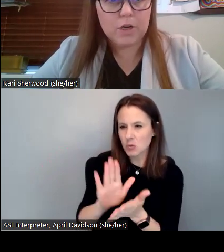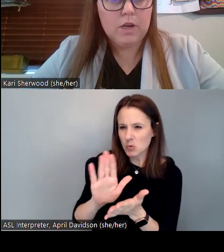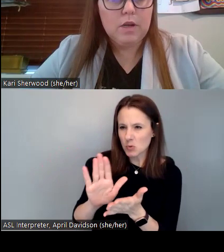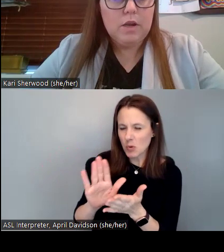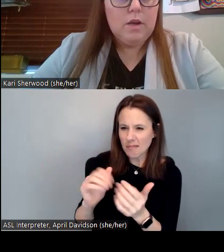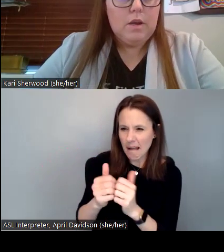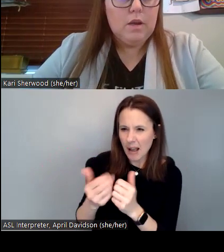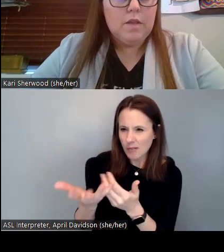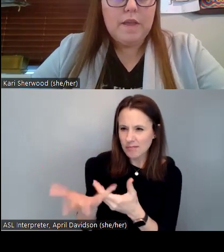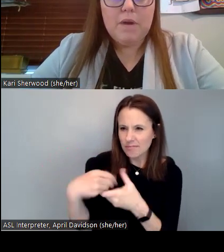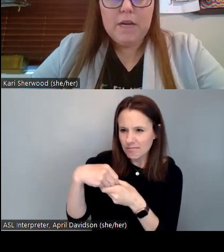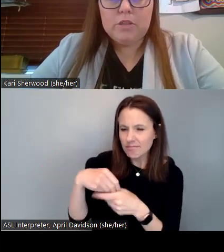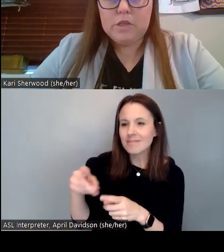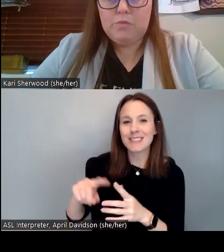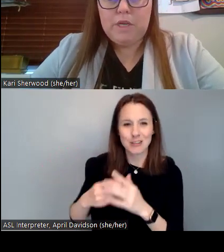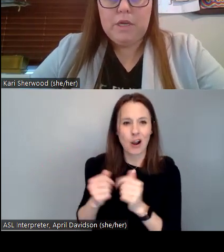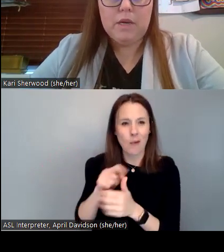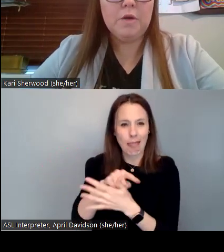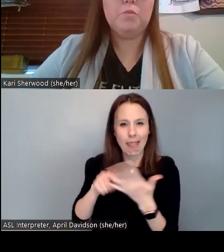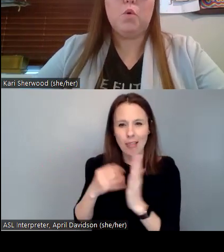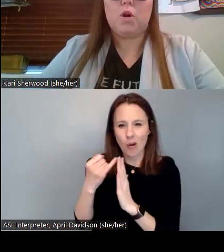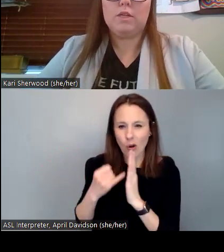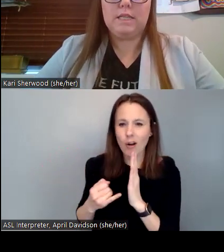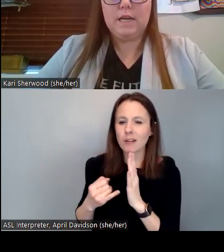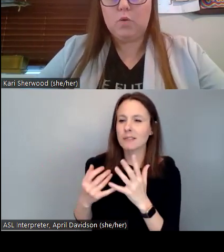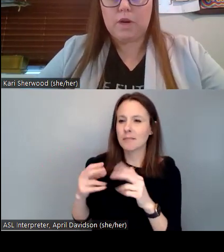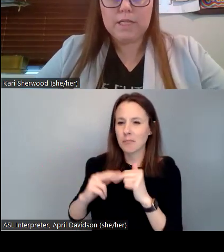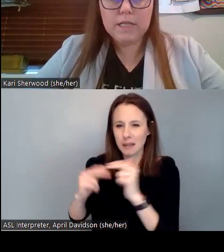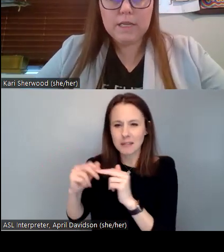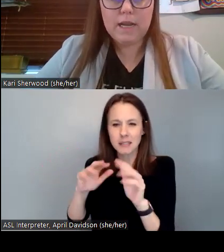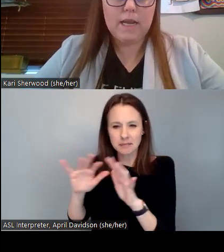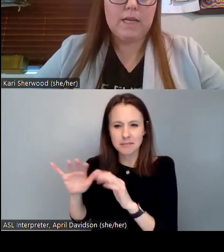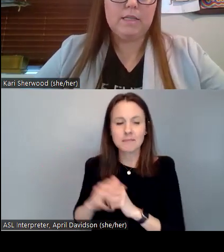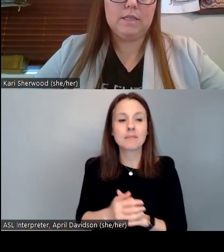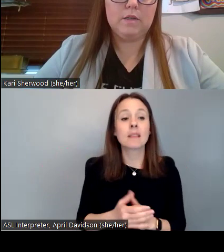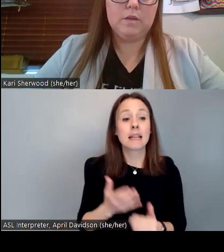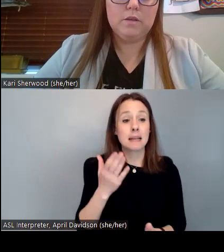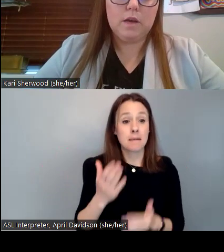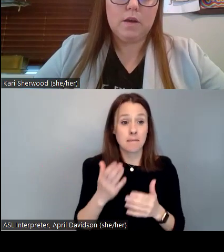good someplace to start. They might also be more detail oriented and